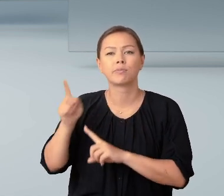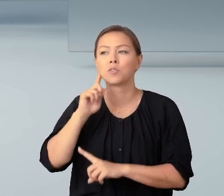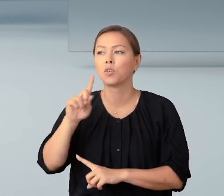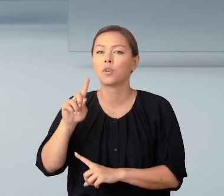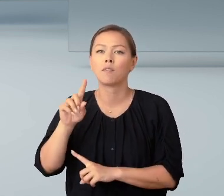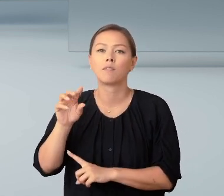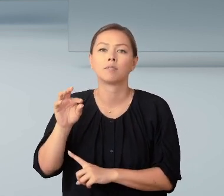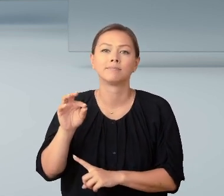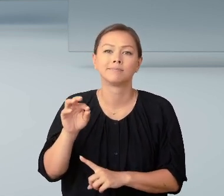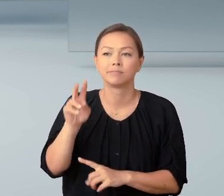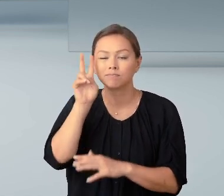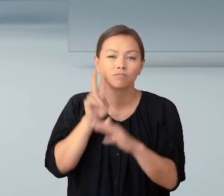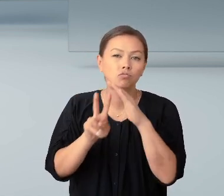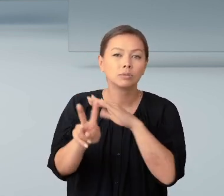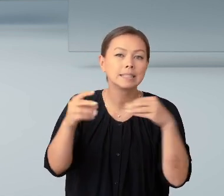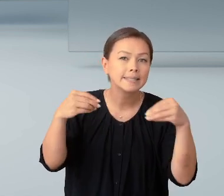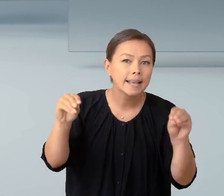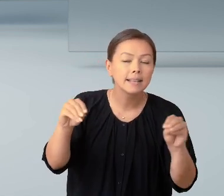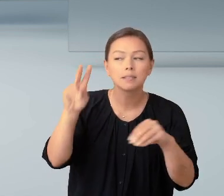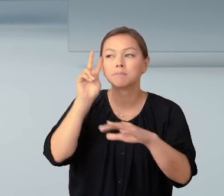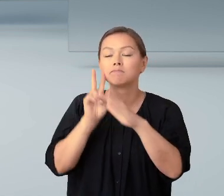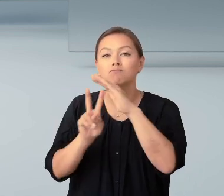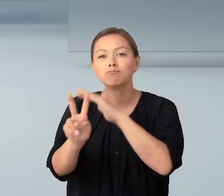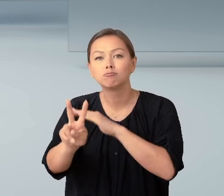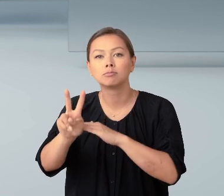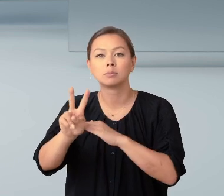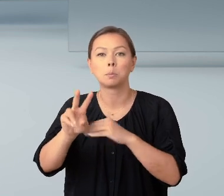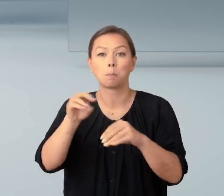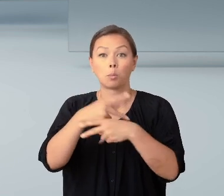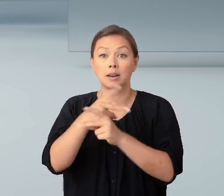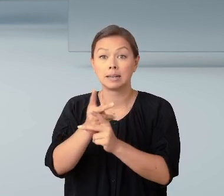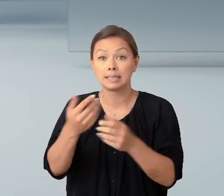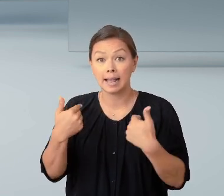of sales and inventory. Again, it takes maybe two or three months